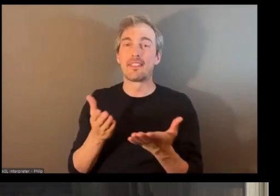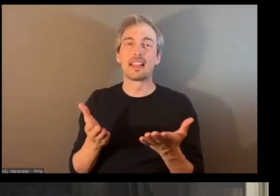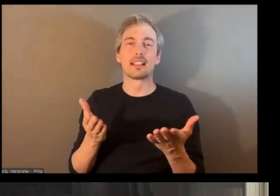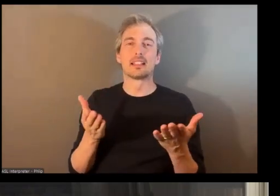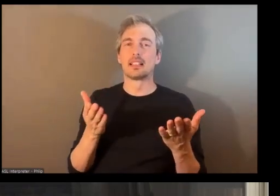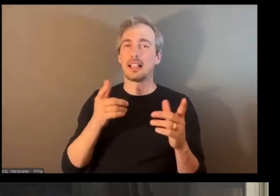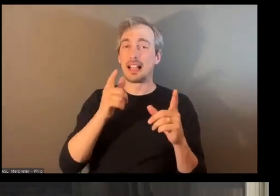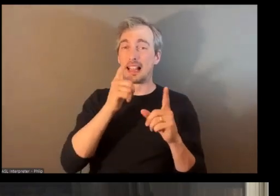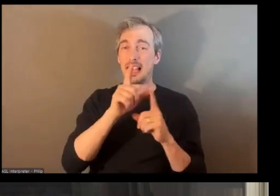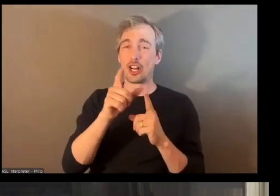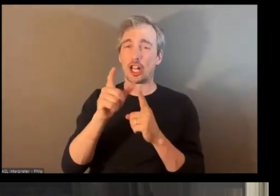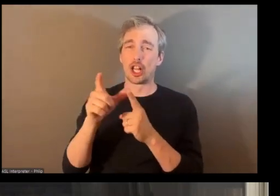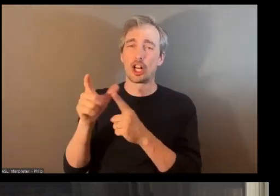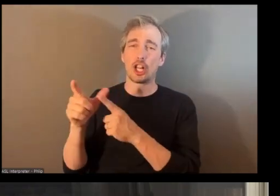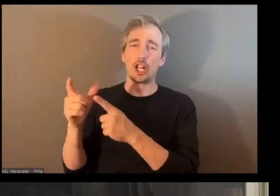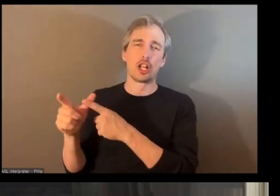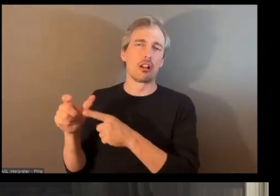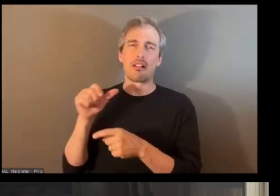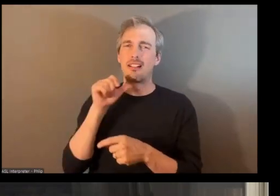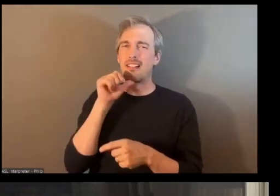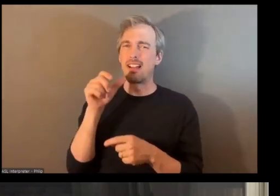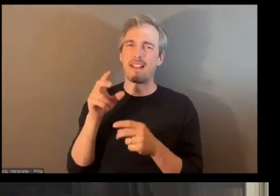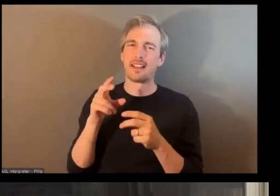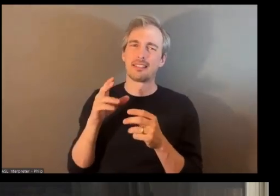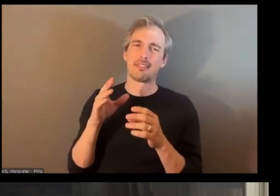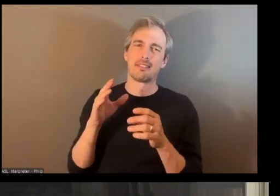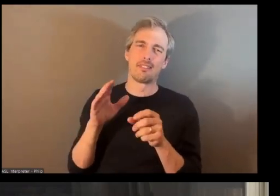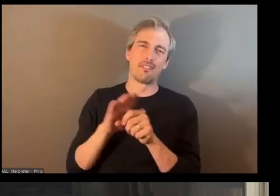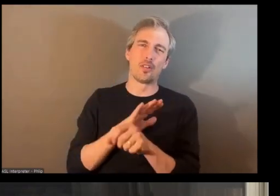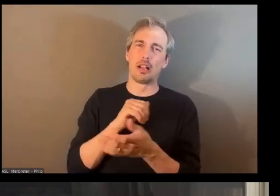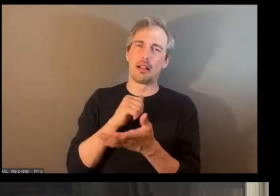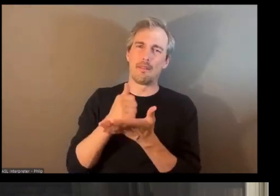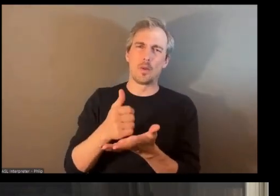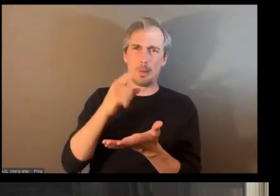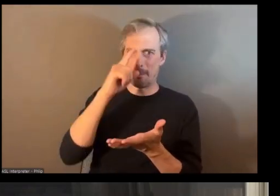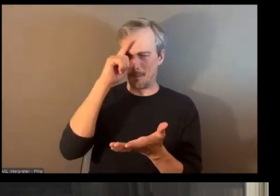Because W is not pronounced "duh". That's why I said... It's syllable by syllable.